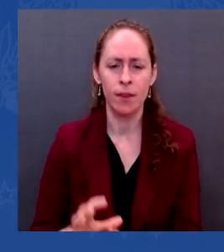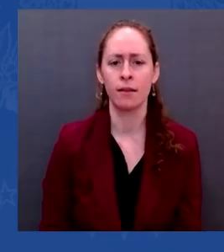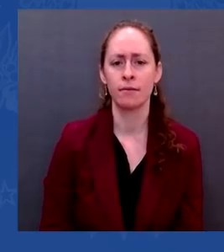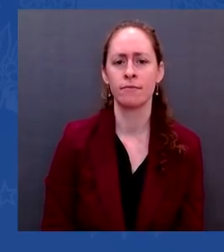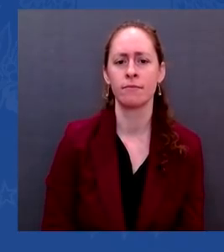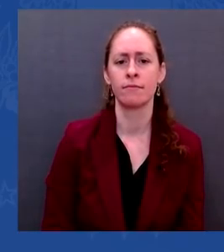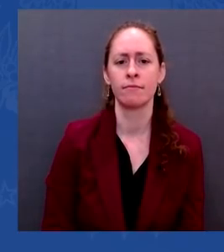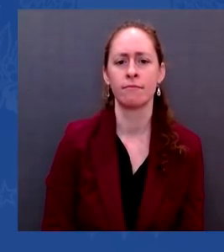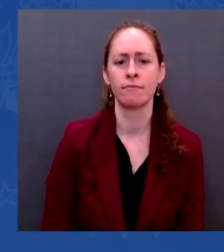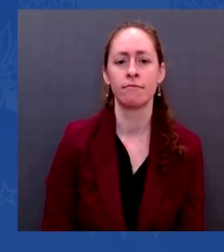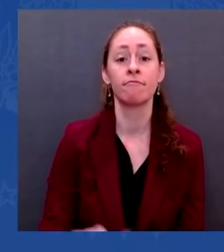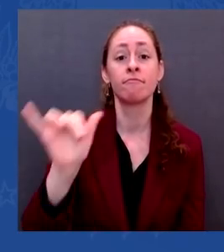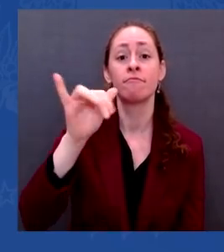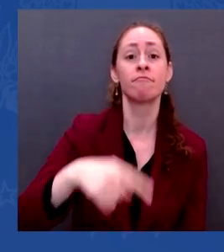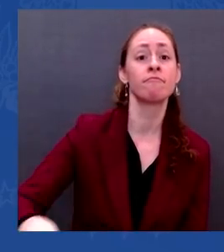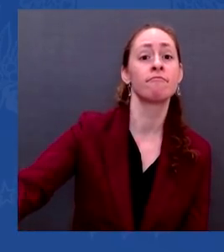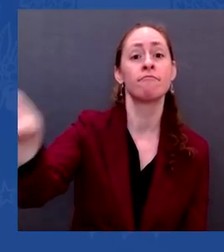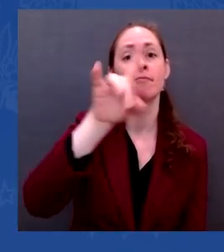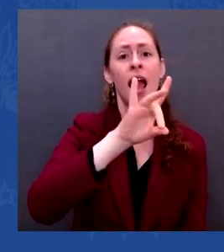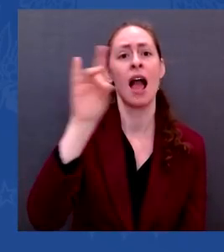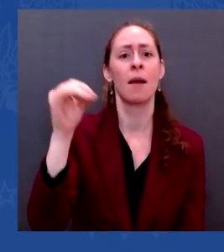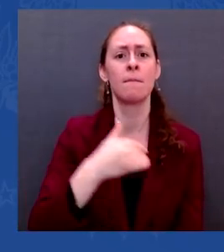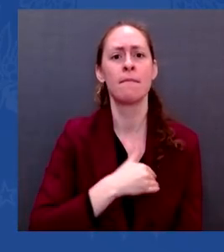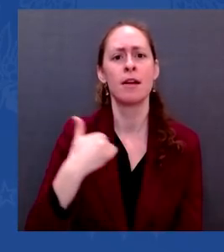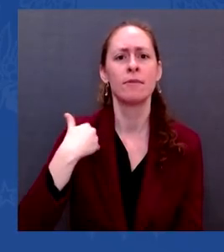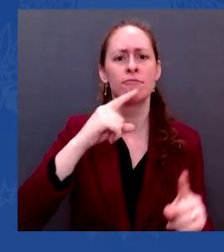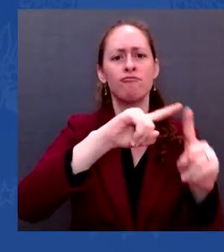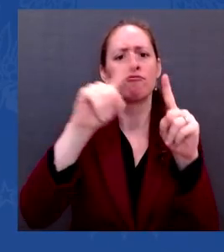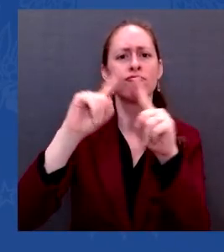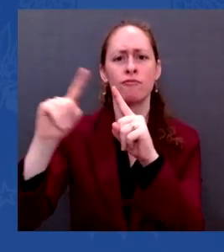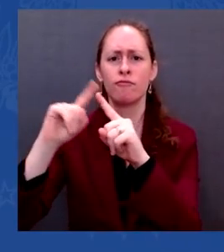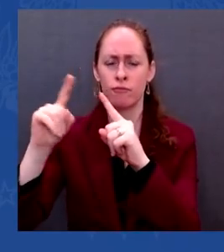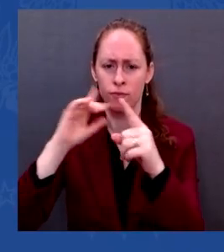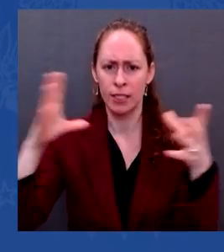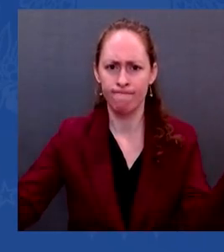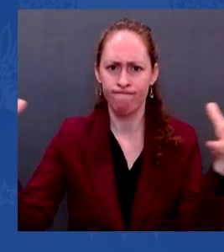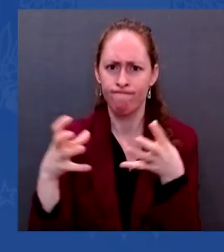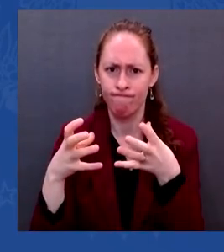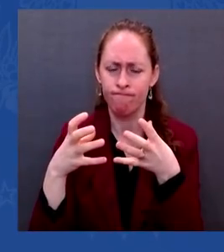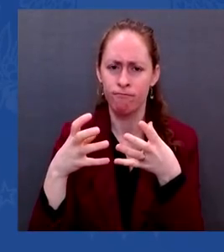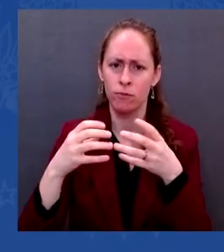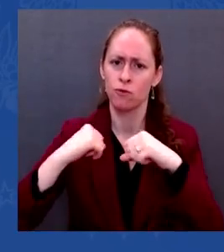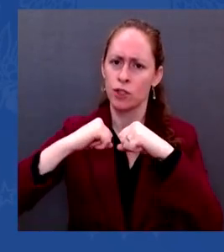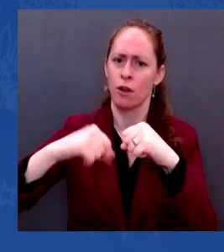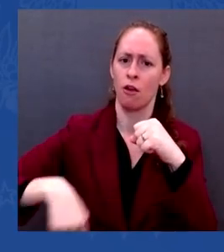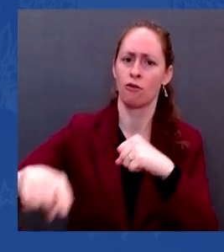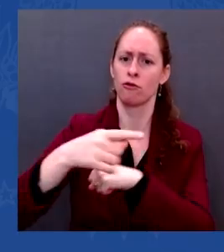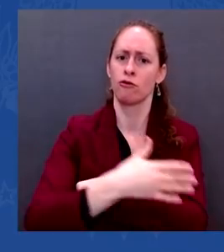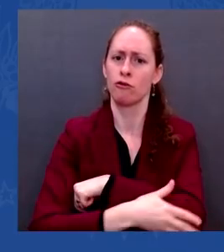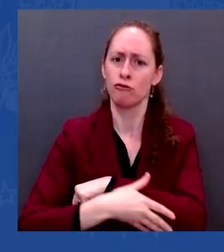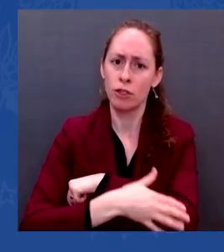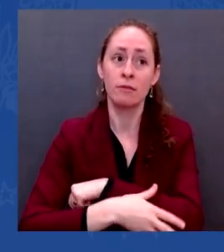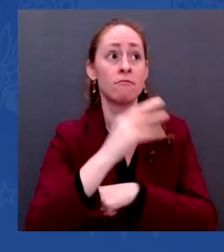We remain vigilant. We remain prepared. Last night's operation took a major terrorist leader